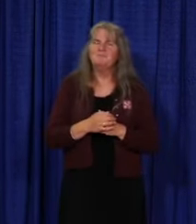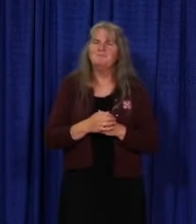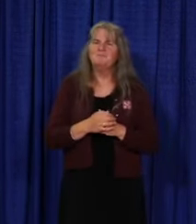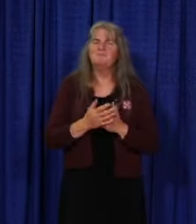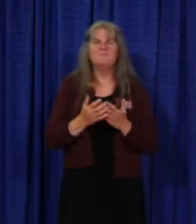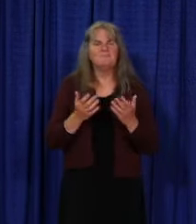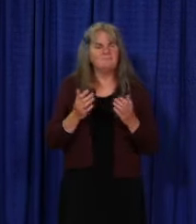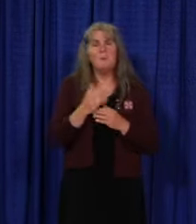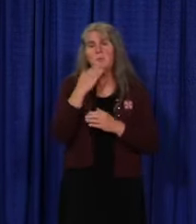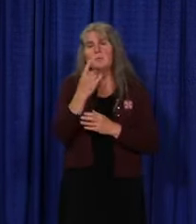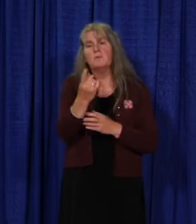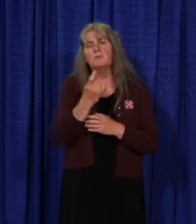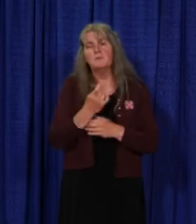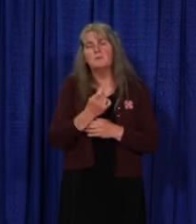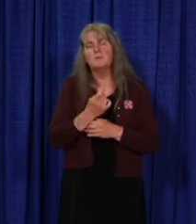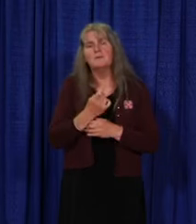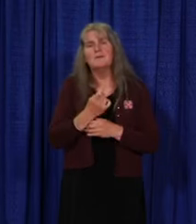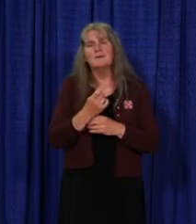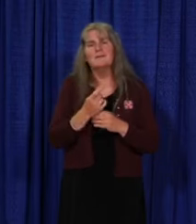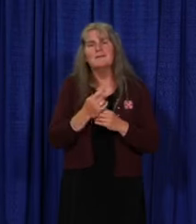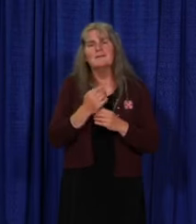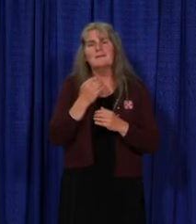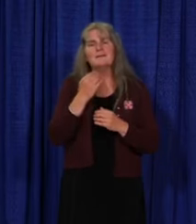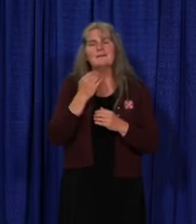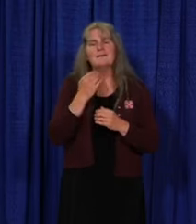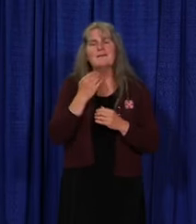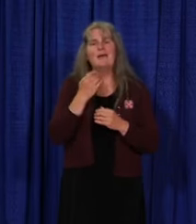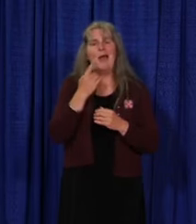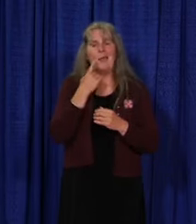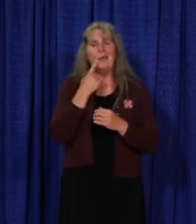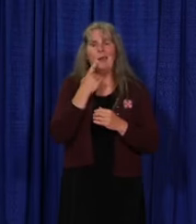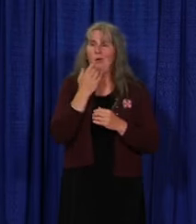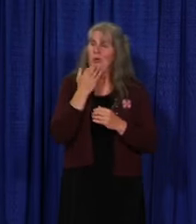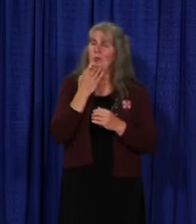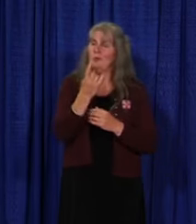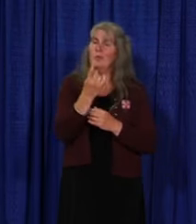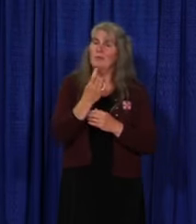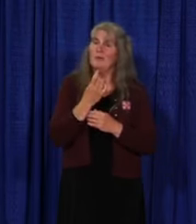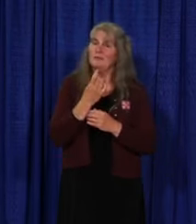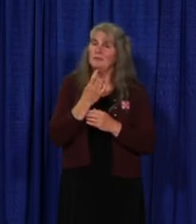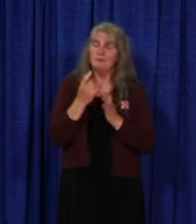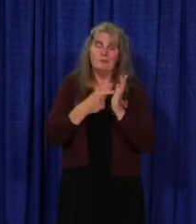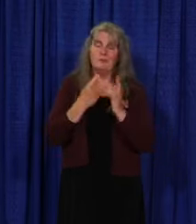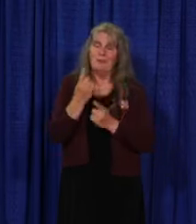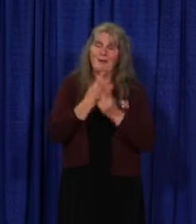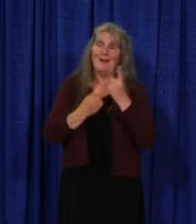And it is a good question, and probably one that I think is worth asking every now and then.